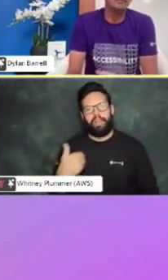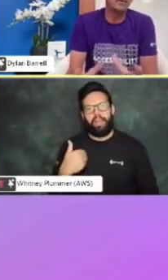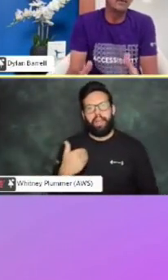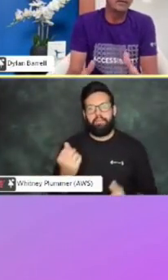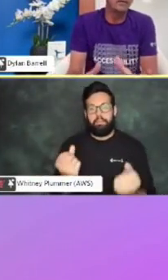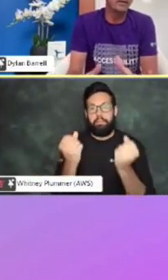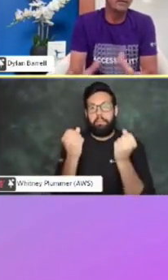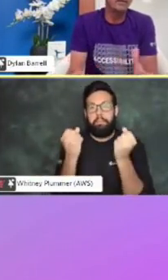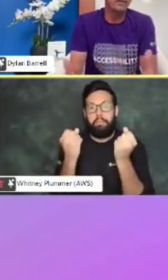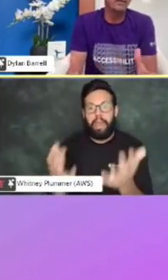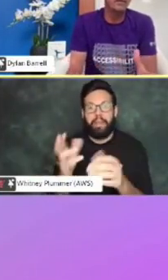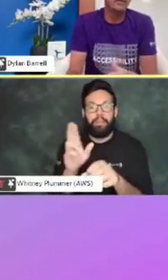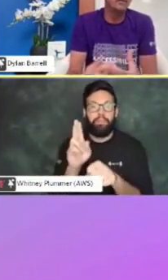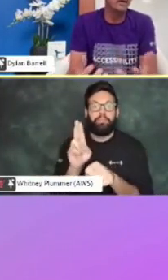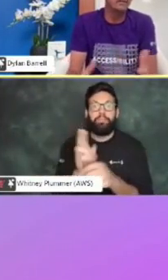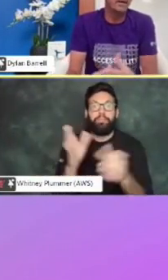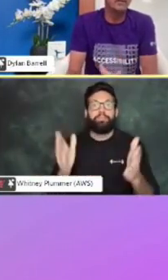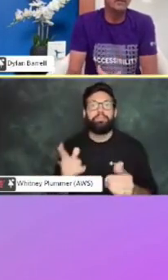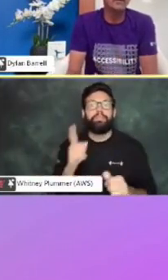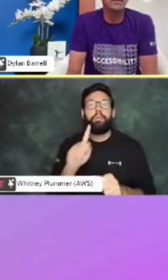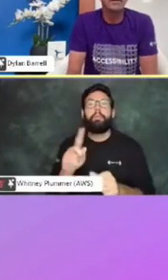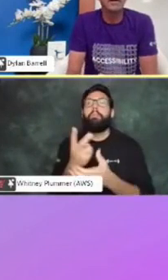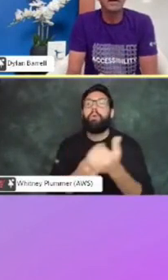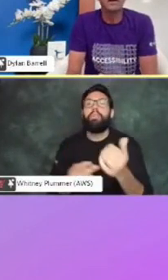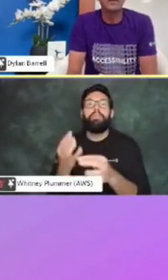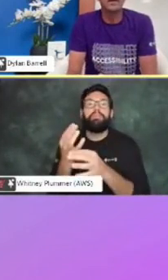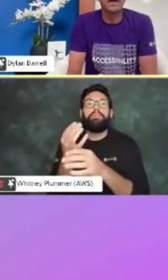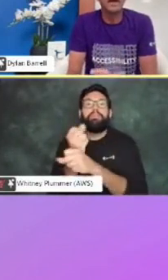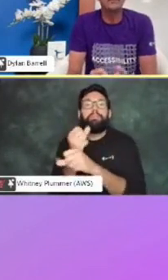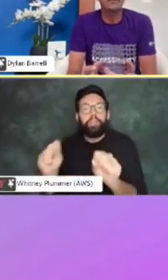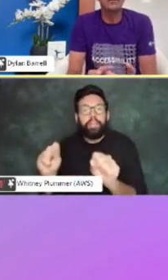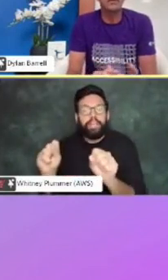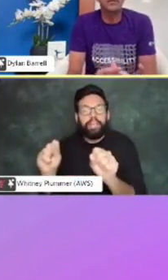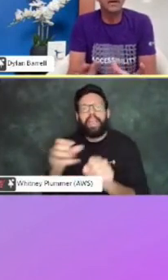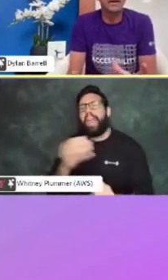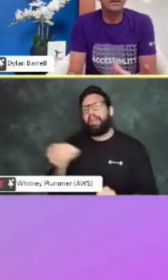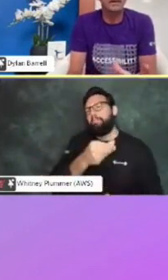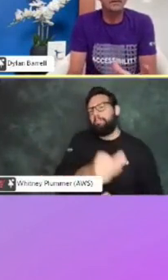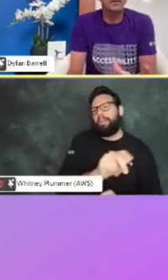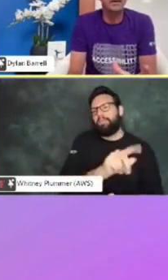both of our free tools and our paid tools, we've been able to set up